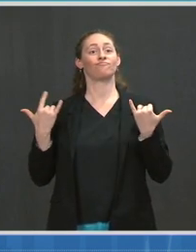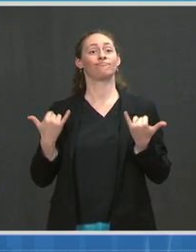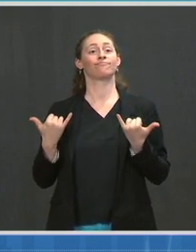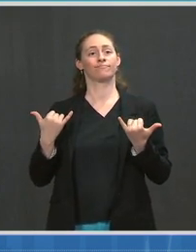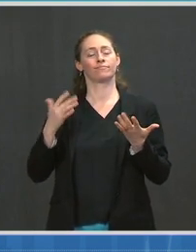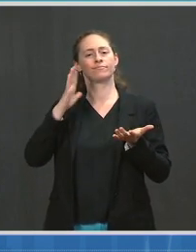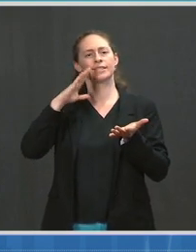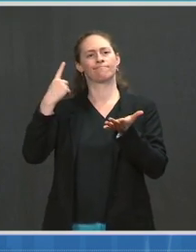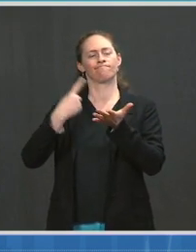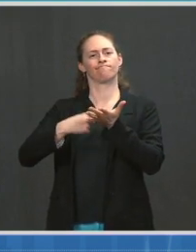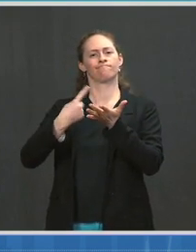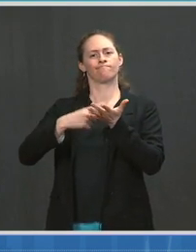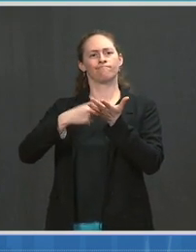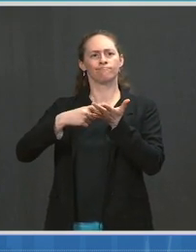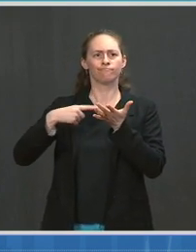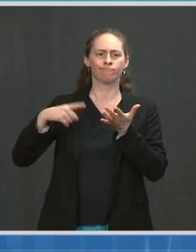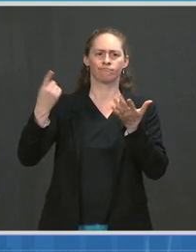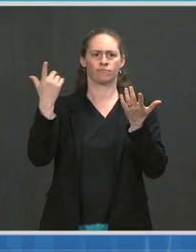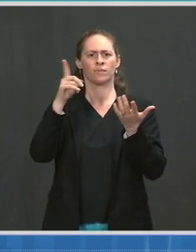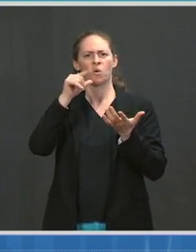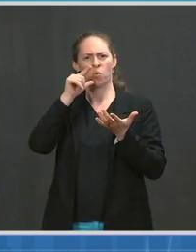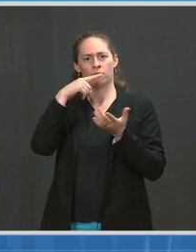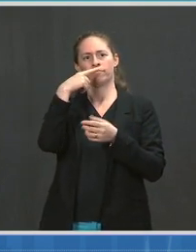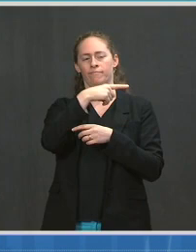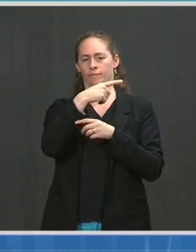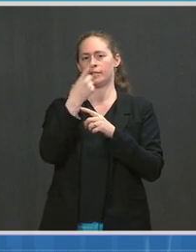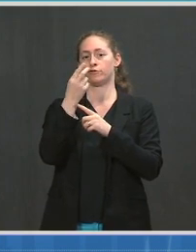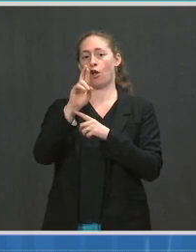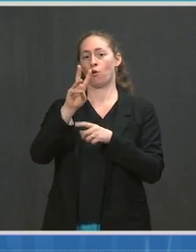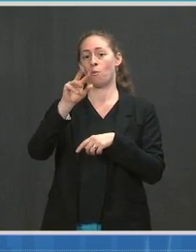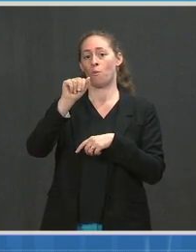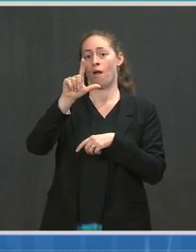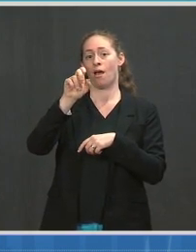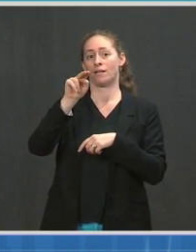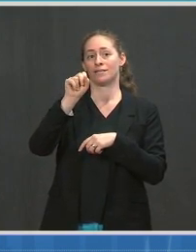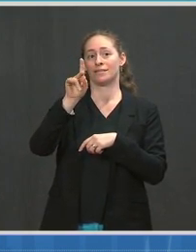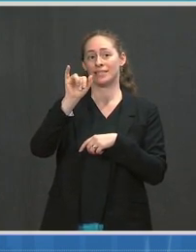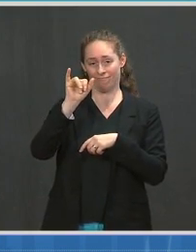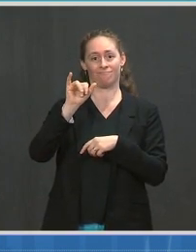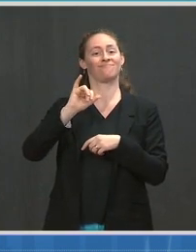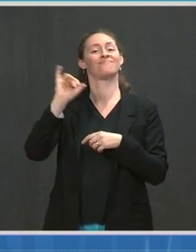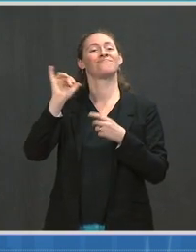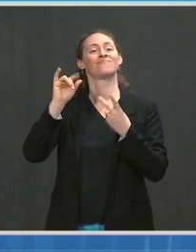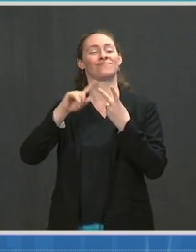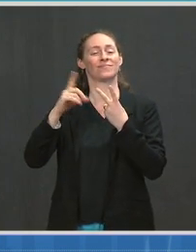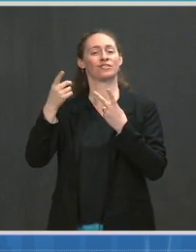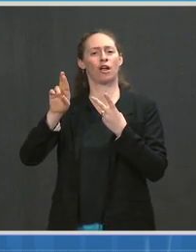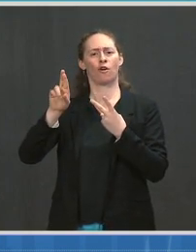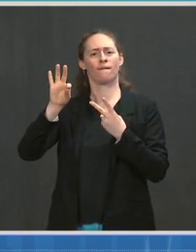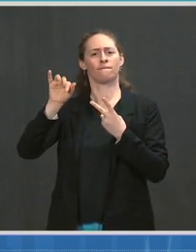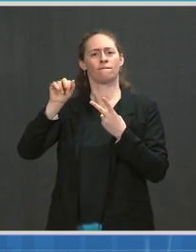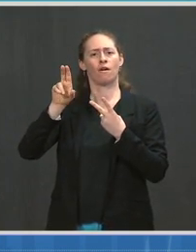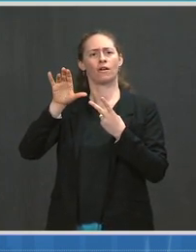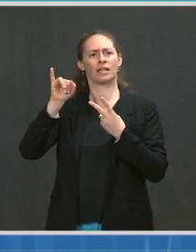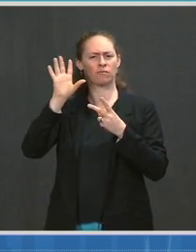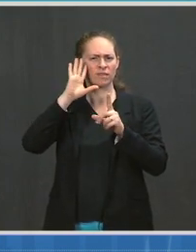and Dr. Fauci will highlight the latest science. But first I want to start with the next national vaccination goal